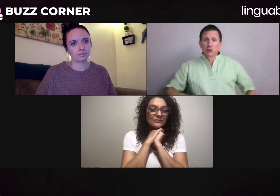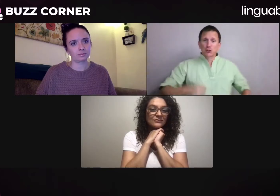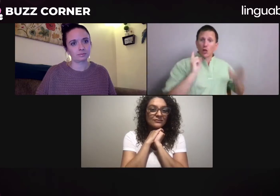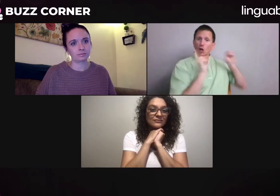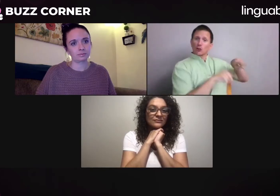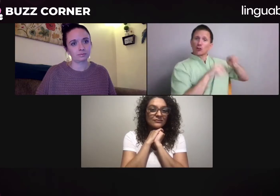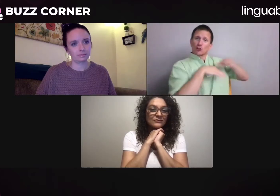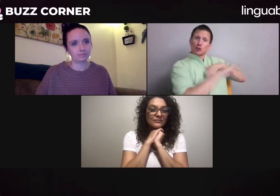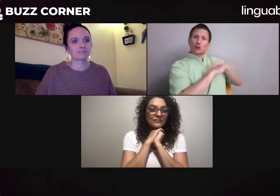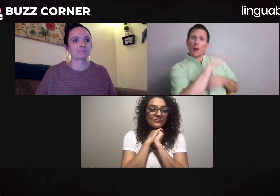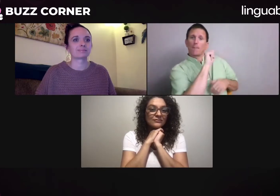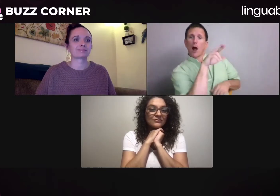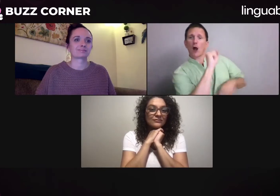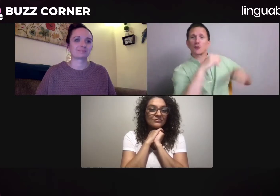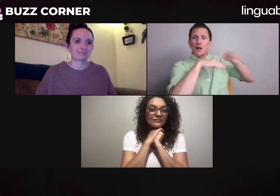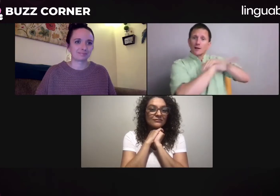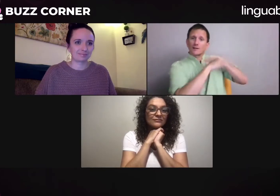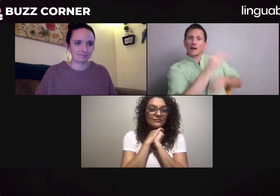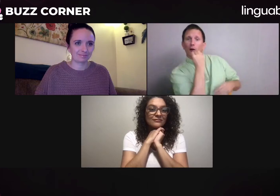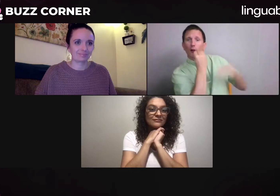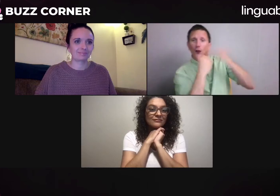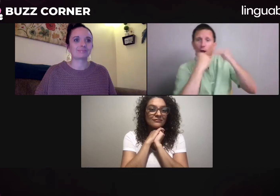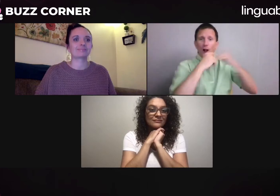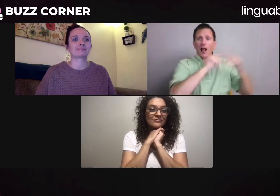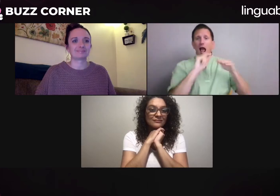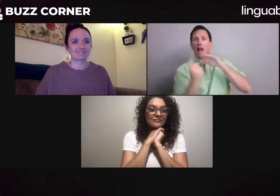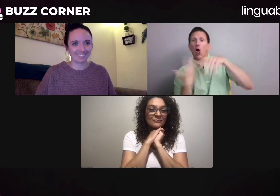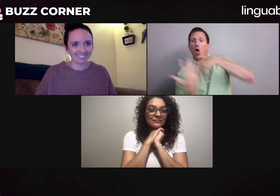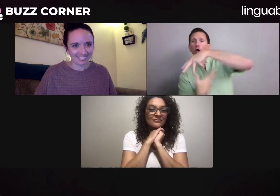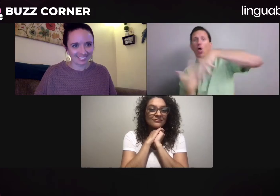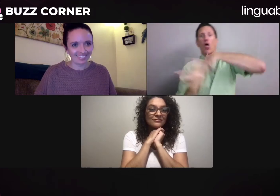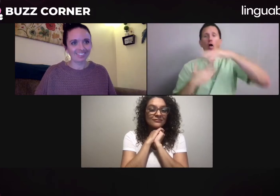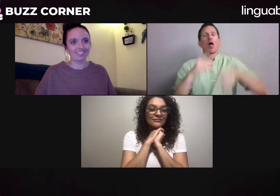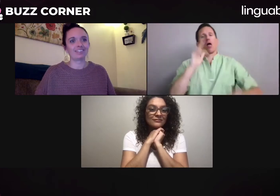Having that interpreter up there, going into bars, going into restaurants,